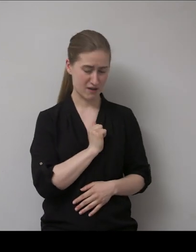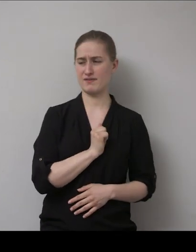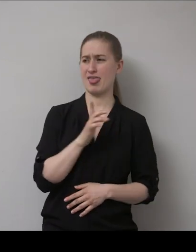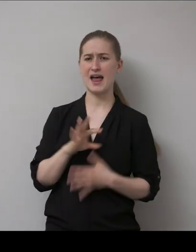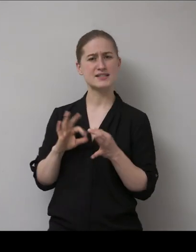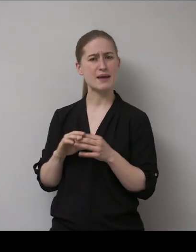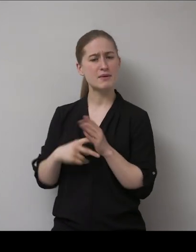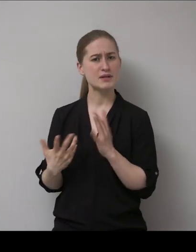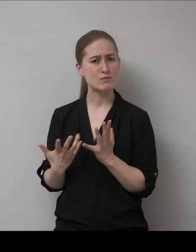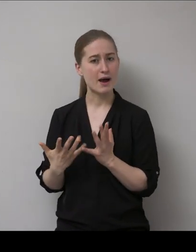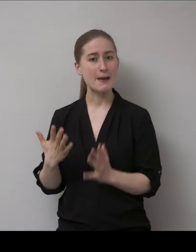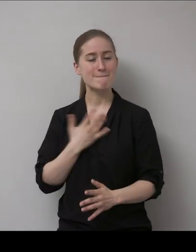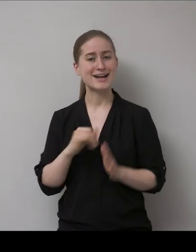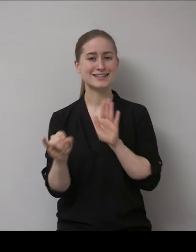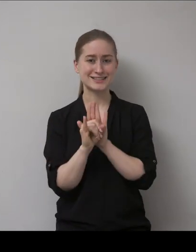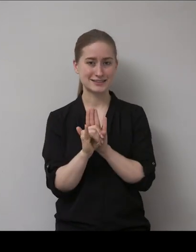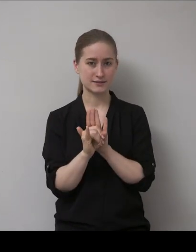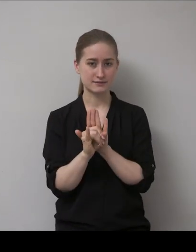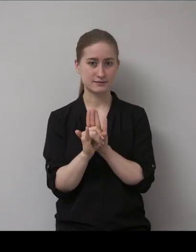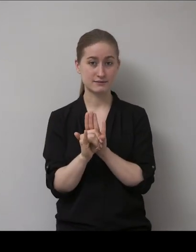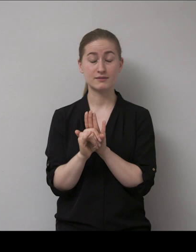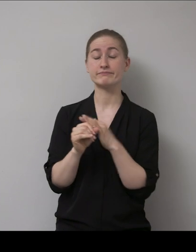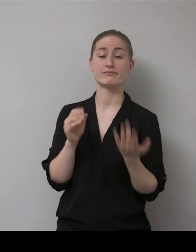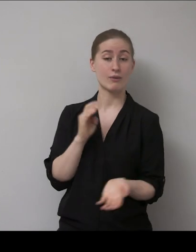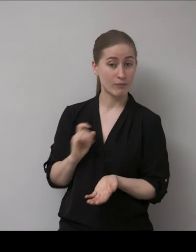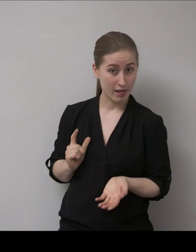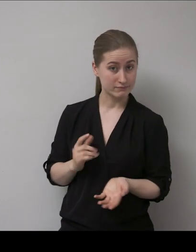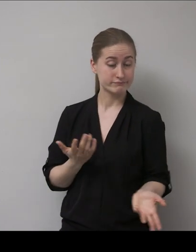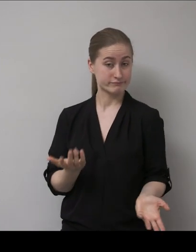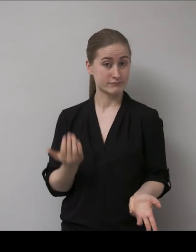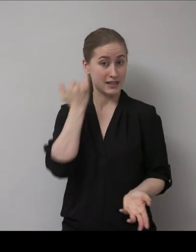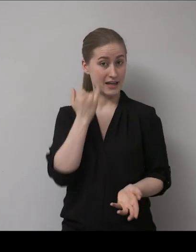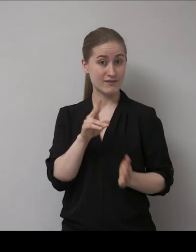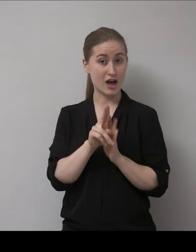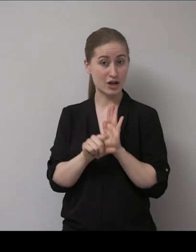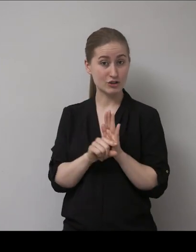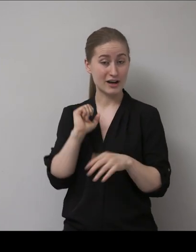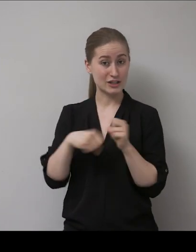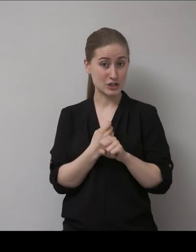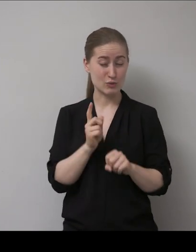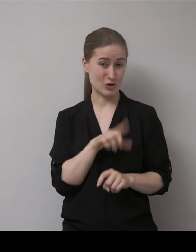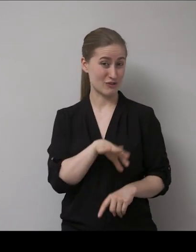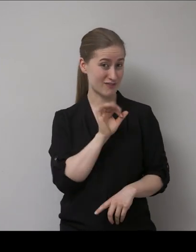she meant my identity. Well, if the undergraduate years are where you find yourself,